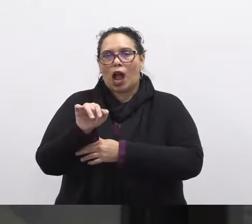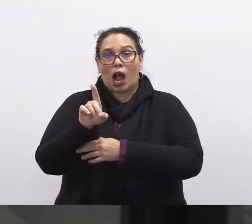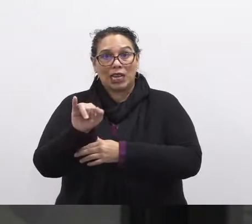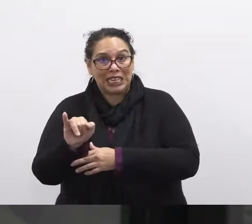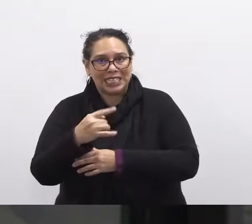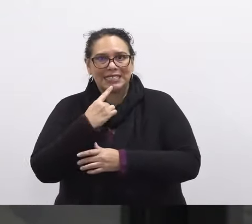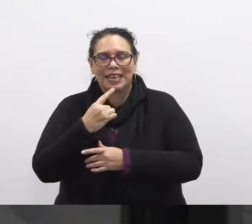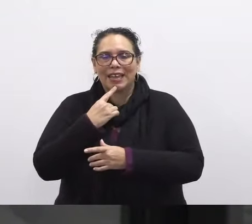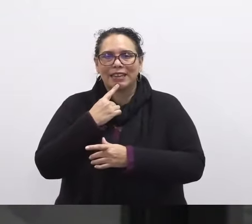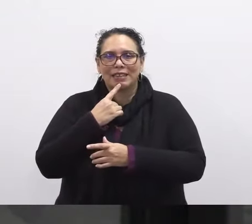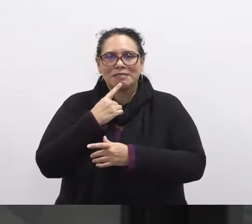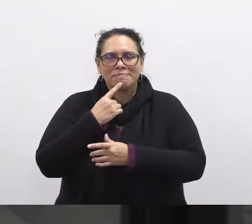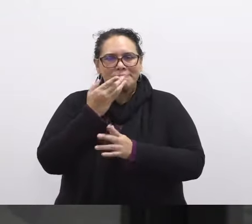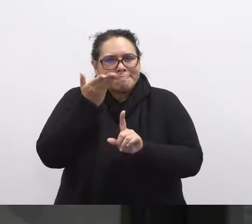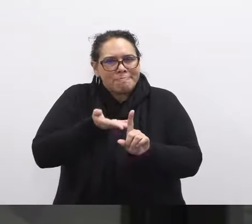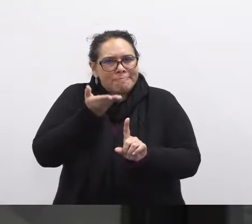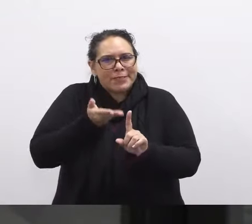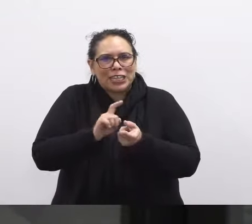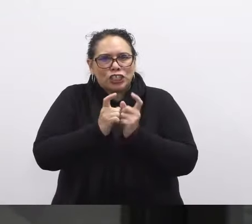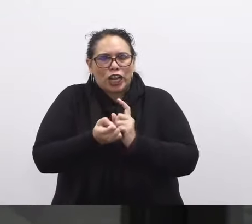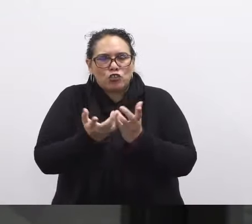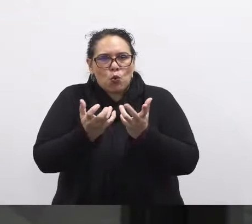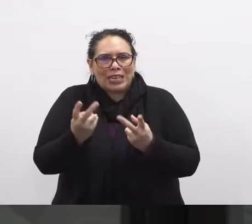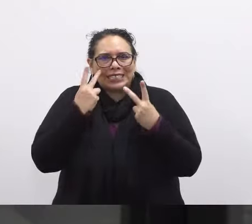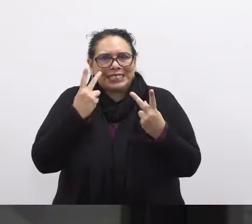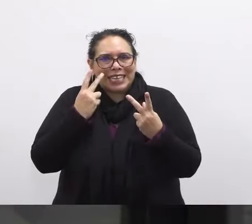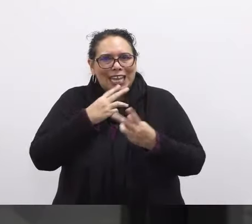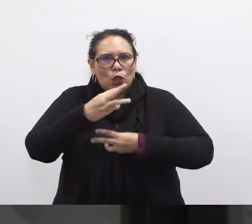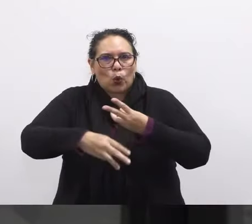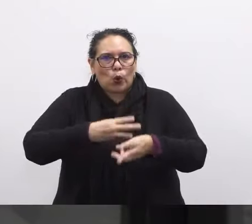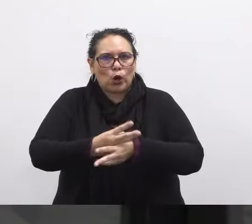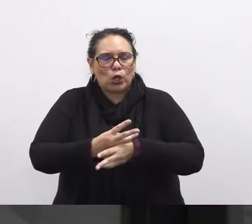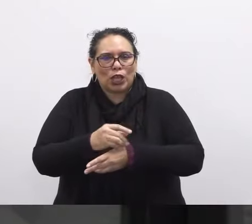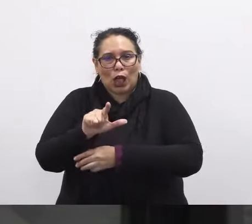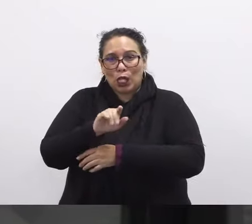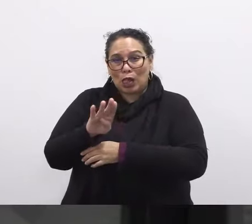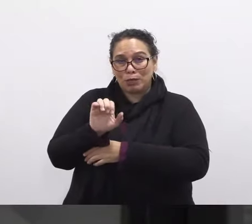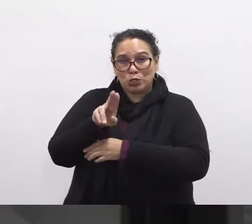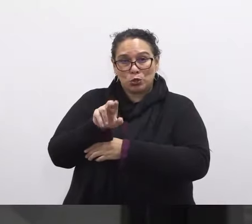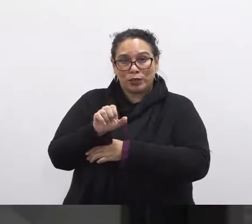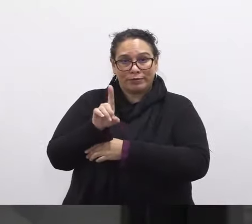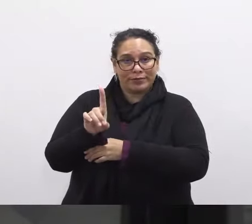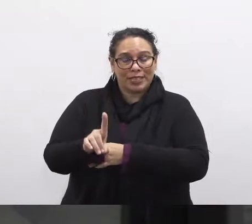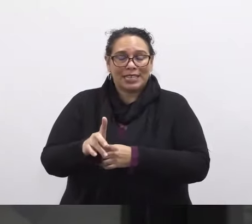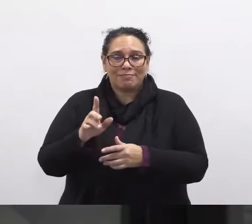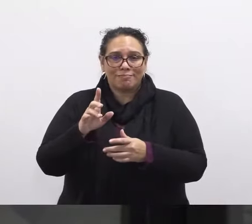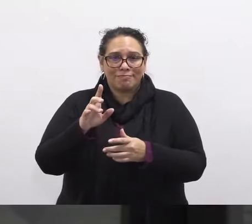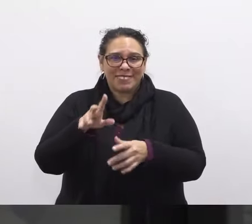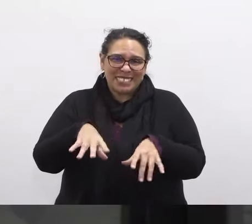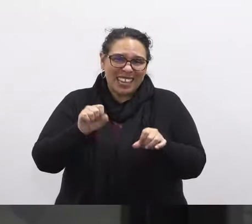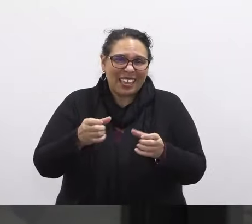Long Beach Unified School District, let's take this chance and help create a better place for our future and our students.